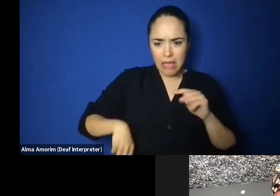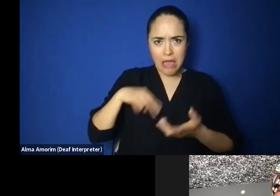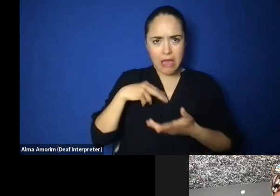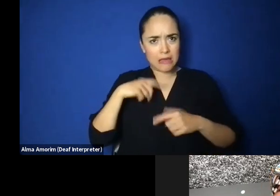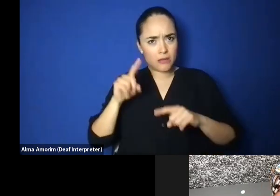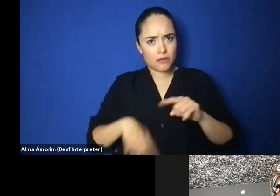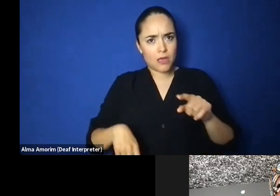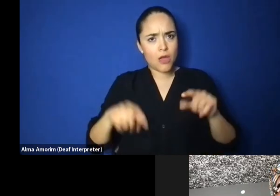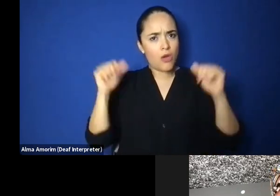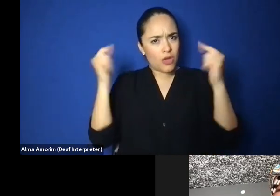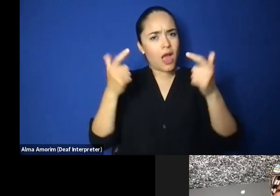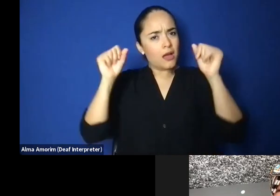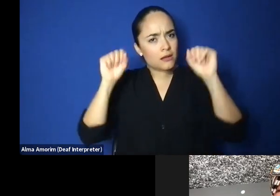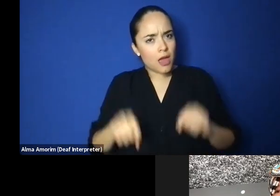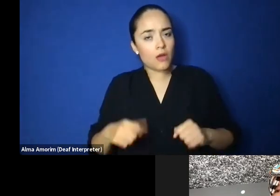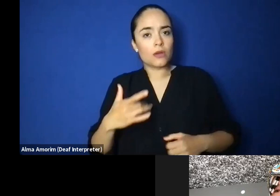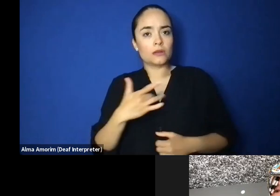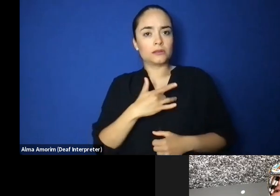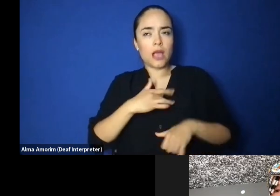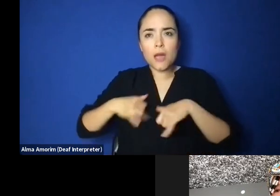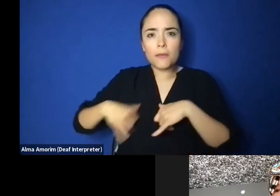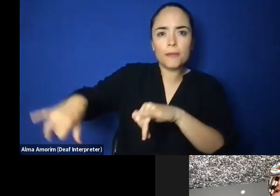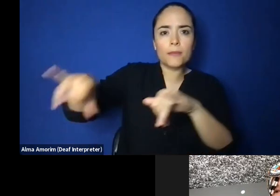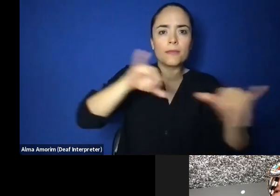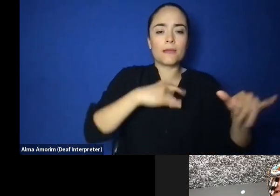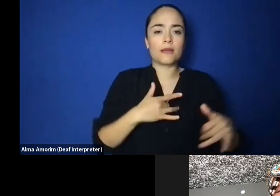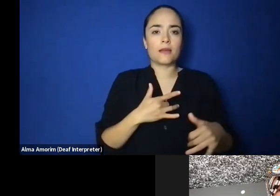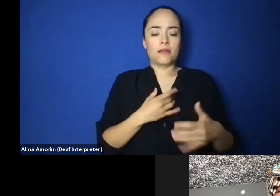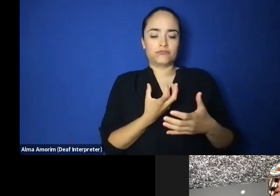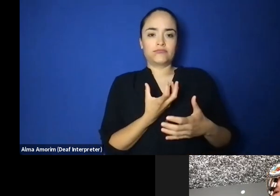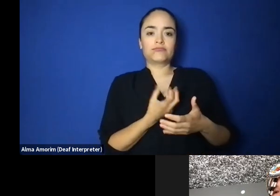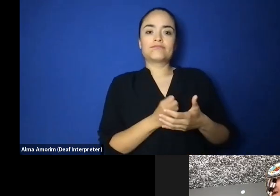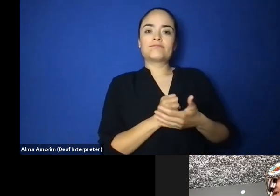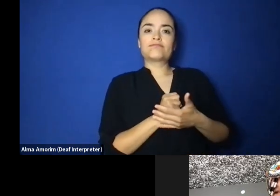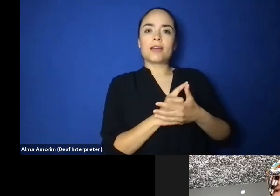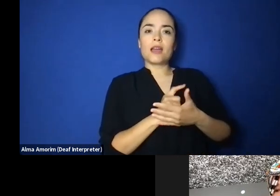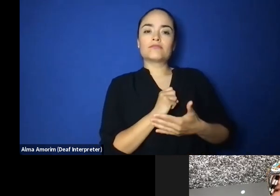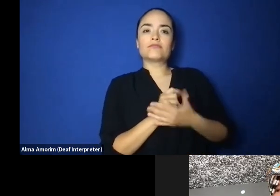we all have that ability to connect to spirit, and from when we're in our mother's womb, you